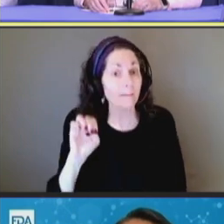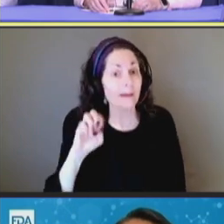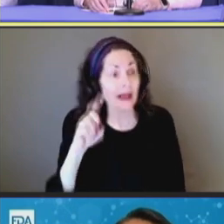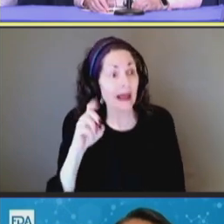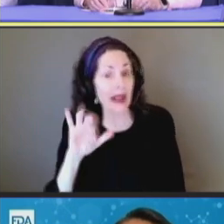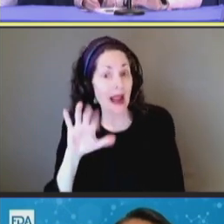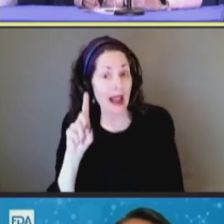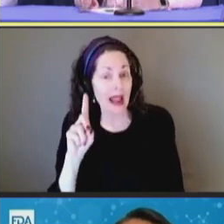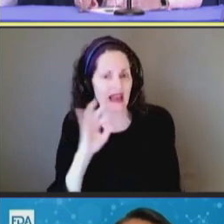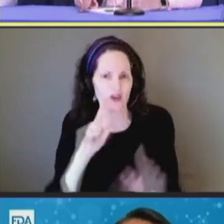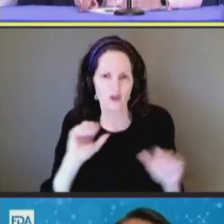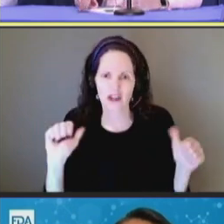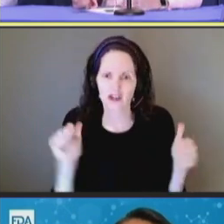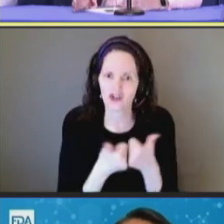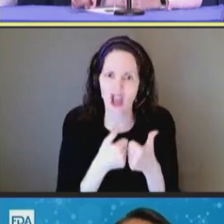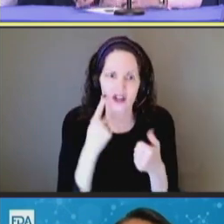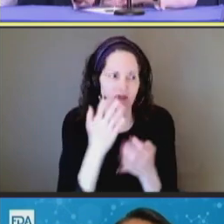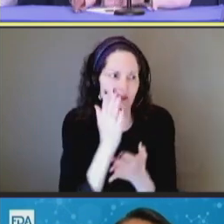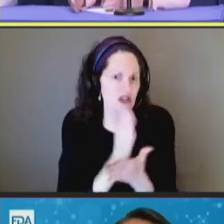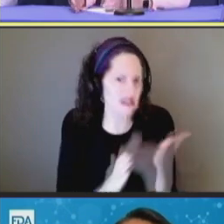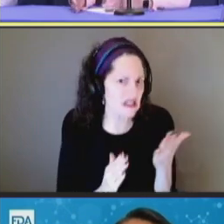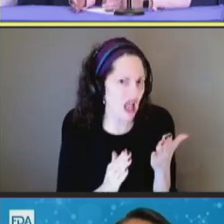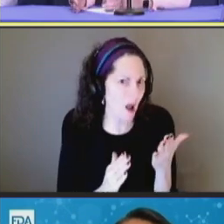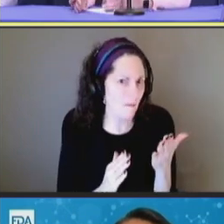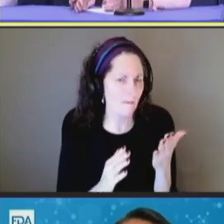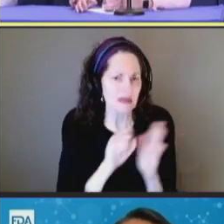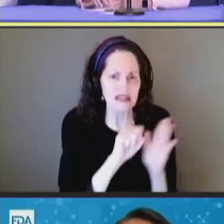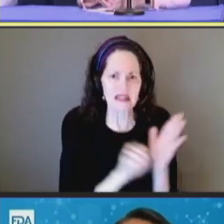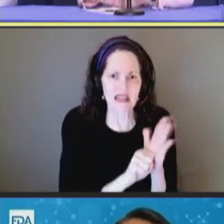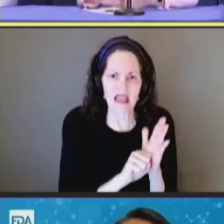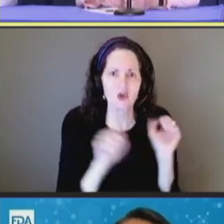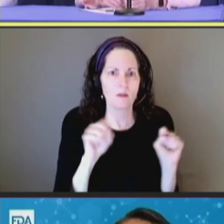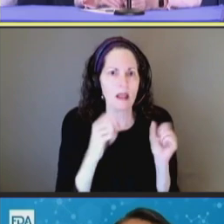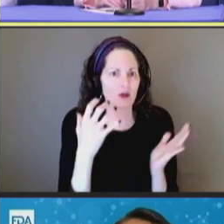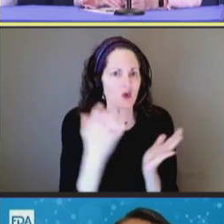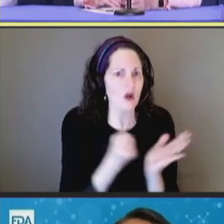jurisdictions to assess or to be able to access funding through. I think one of the